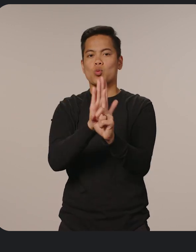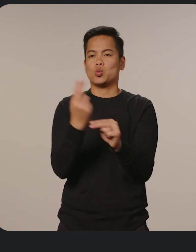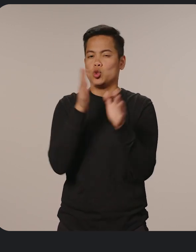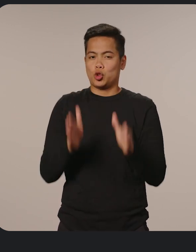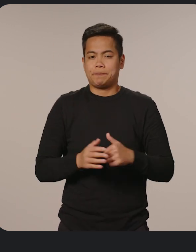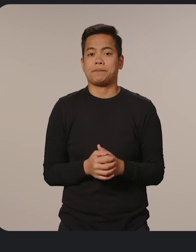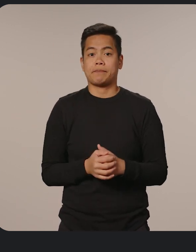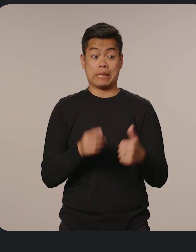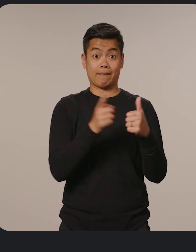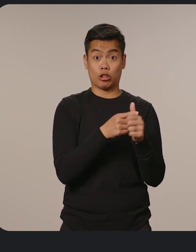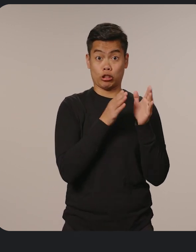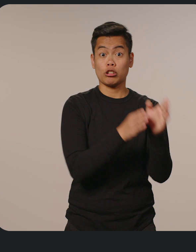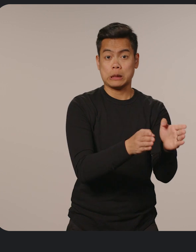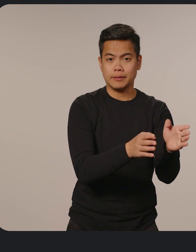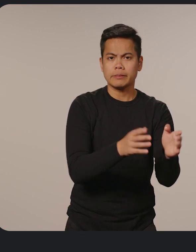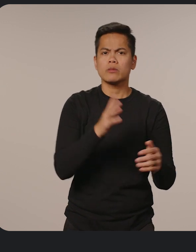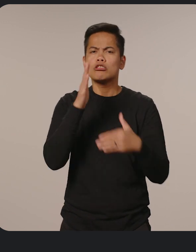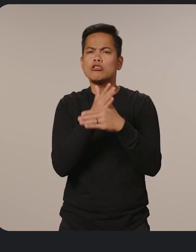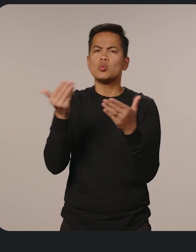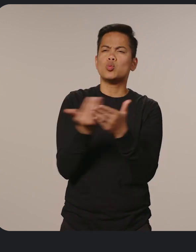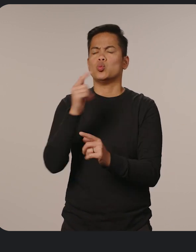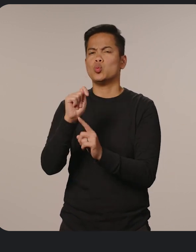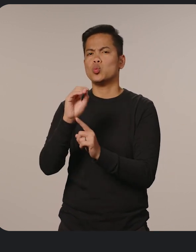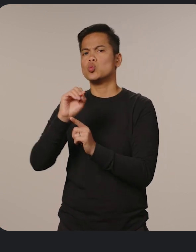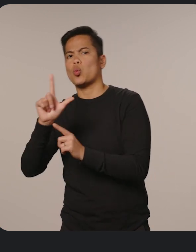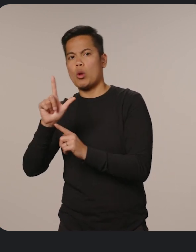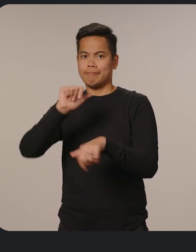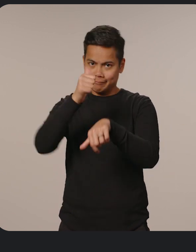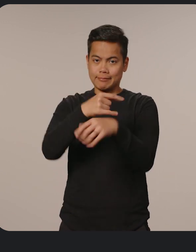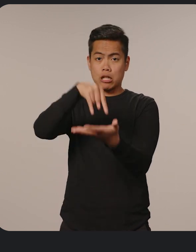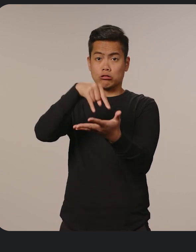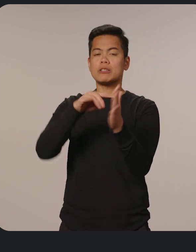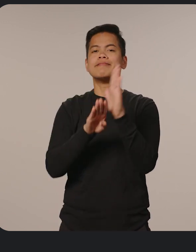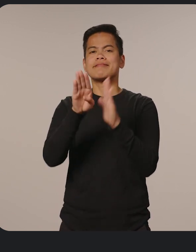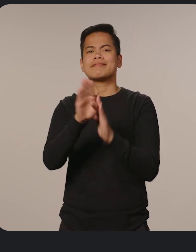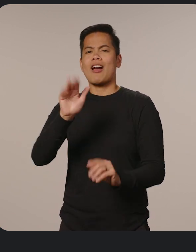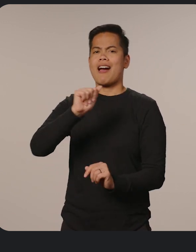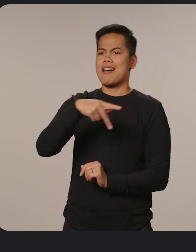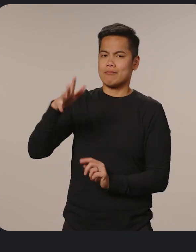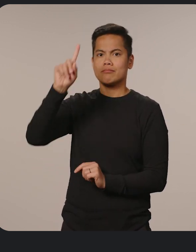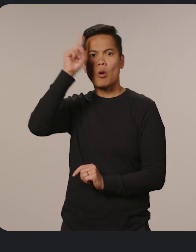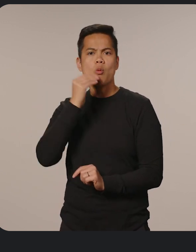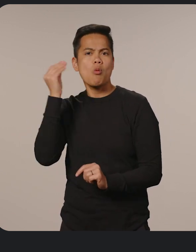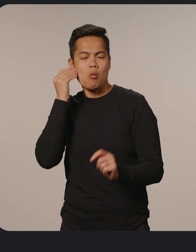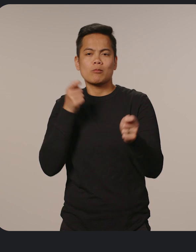First, I'll share new tools for enabling Android developers to enhance their app with smart home control.